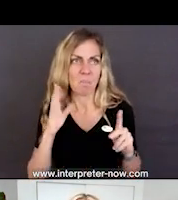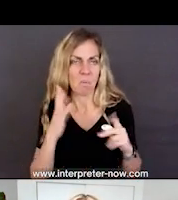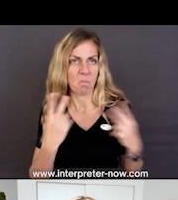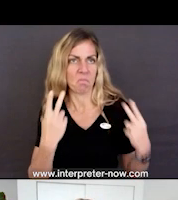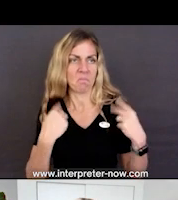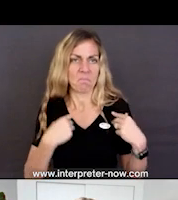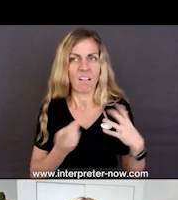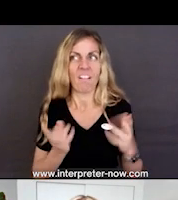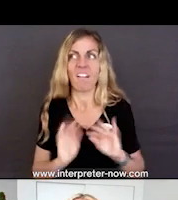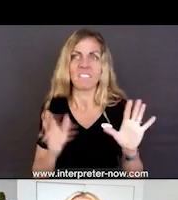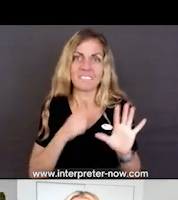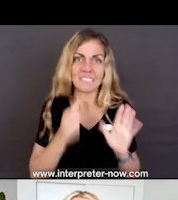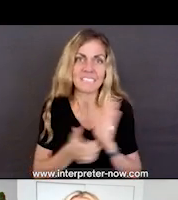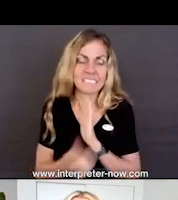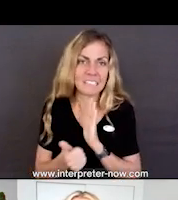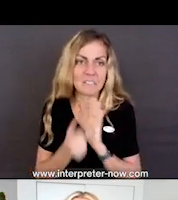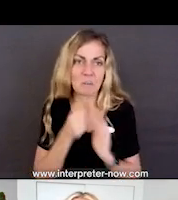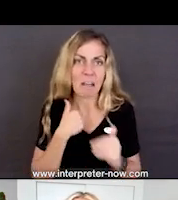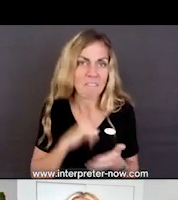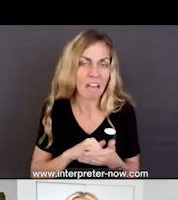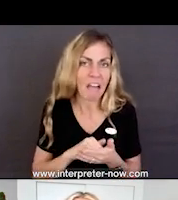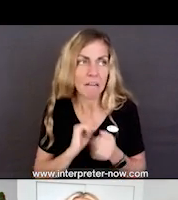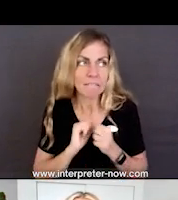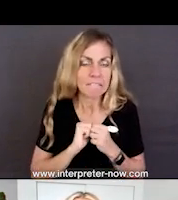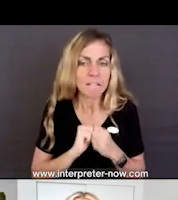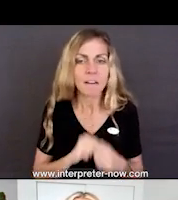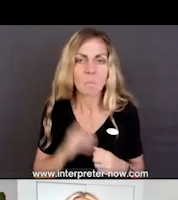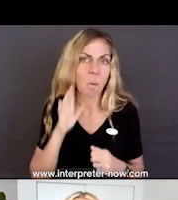like people are going to find out that you don't have those skills and expertise.